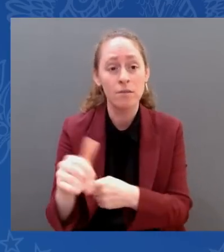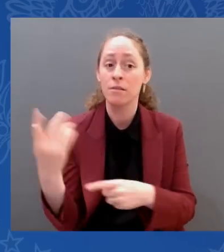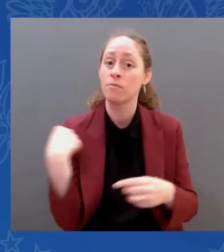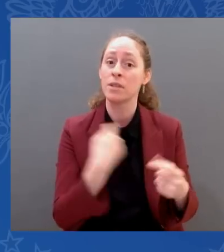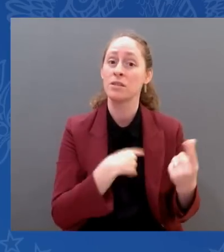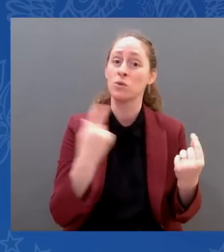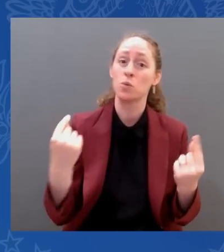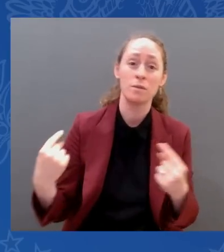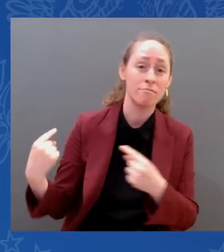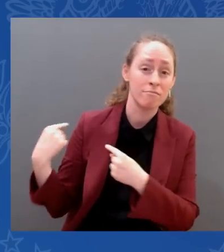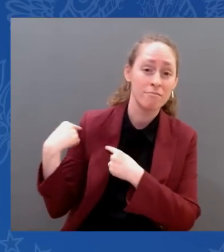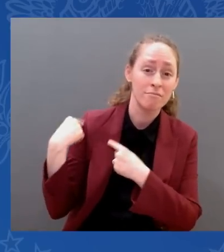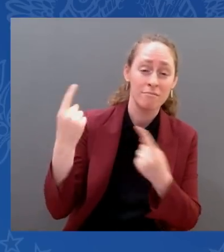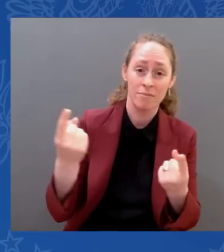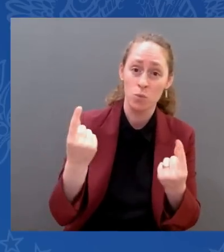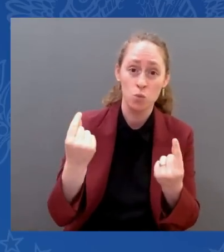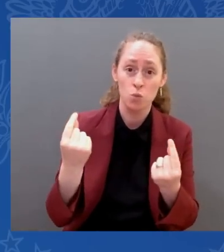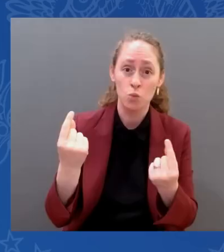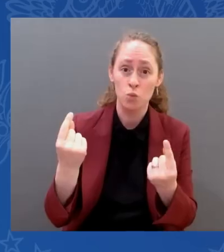of Los Angeles and Long Beach